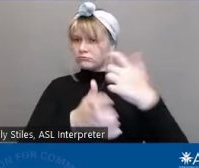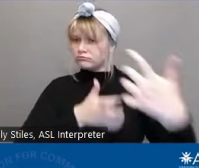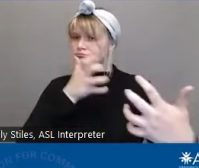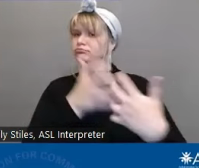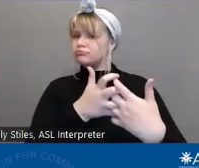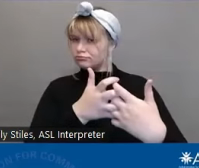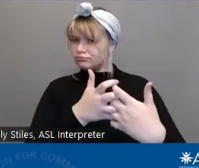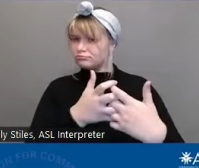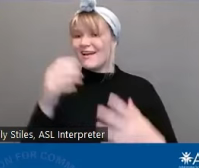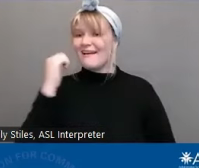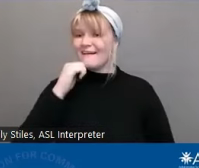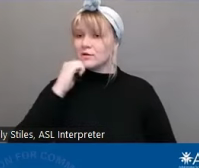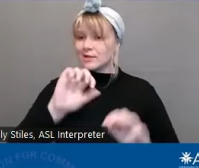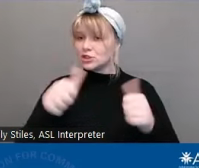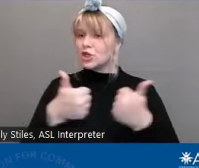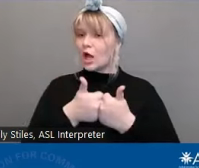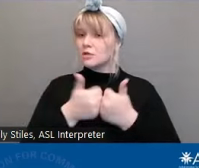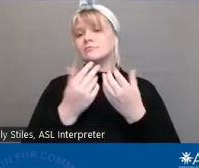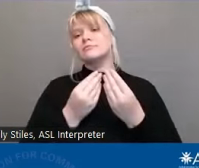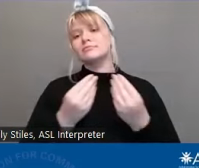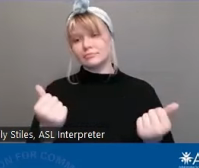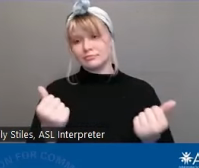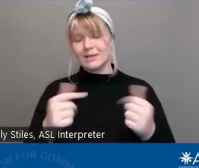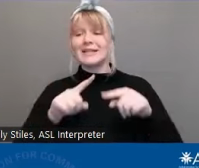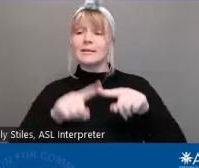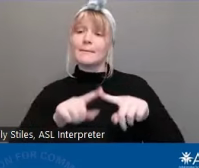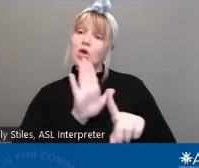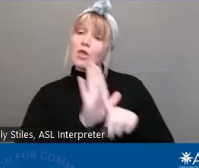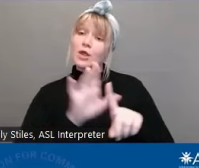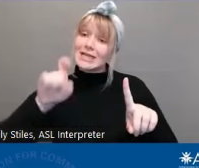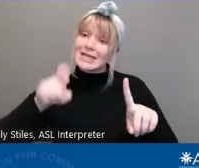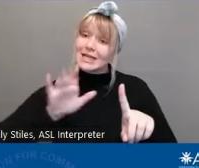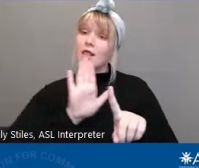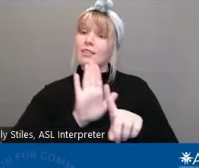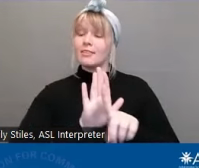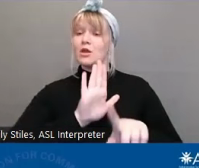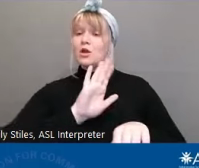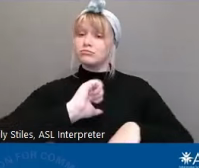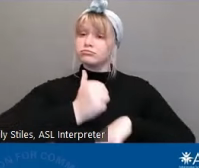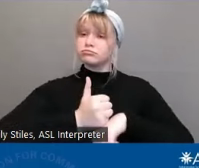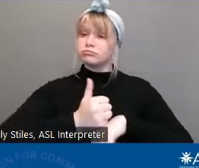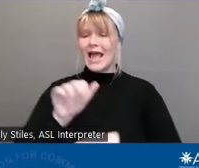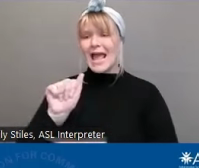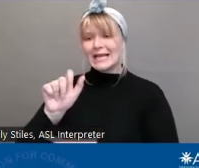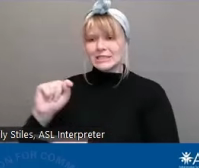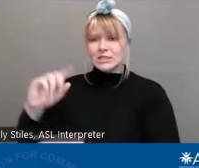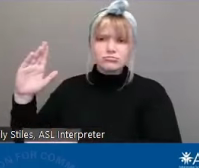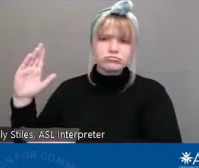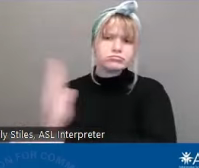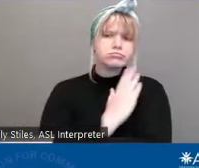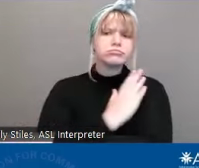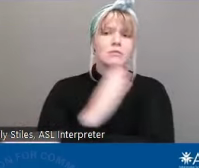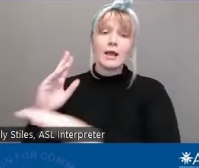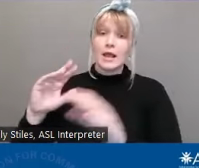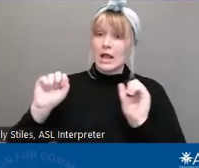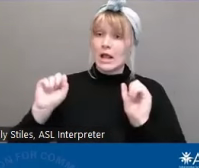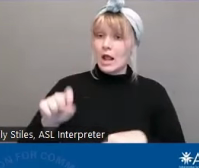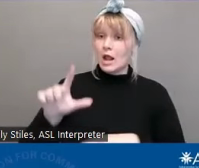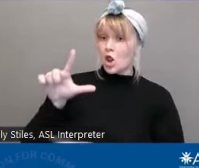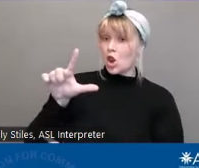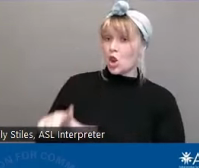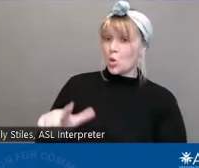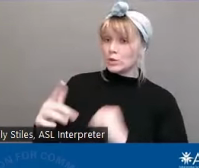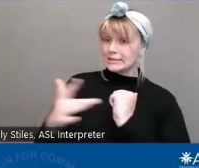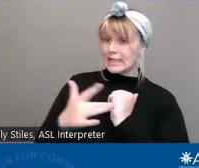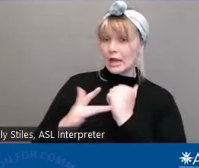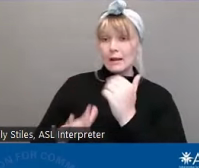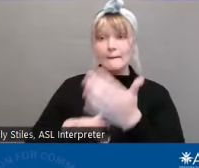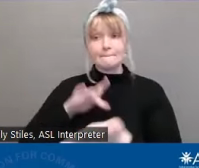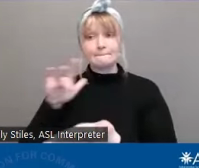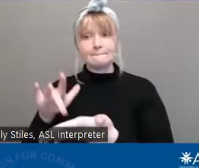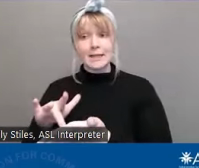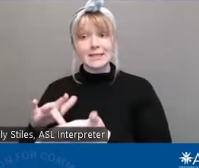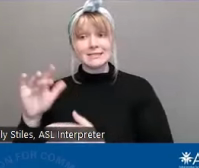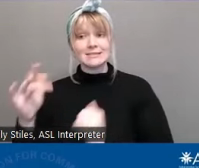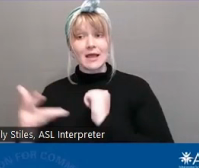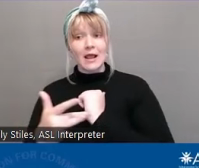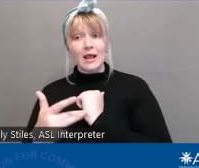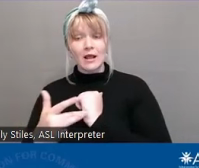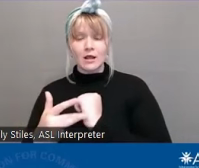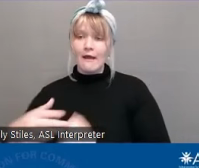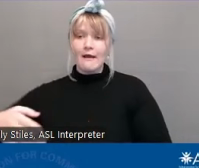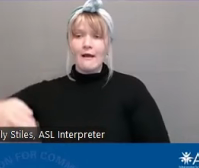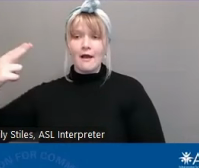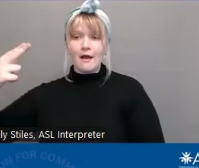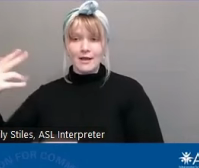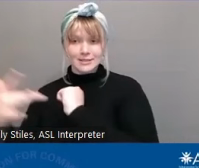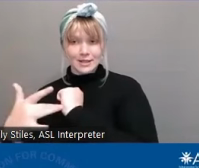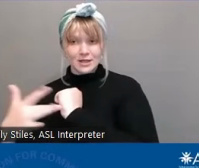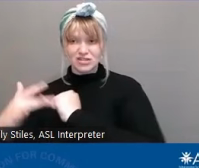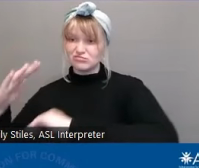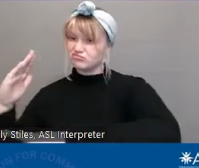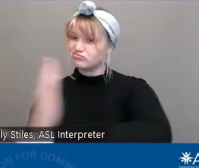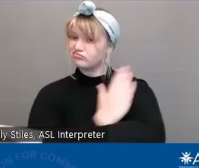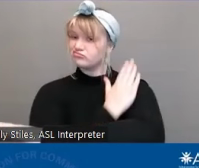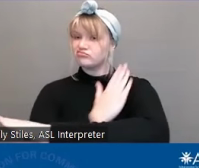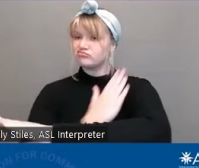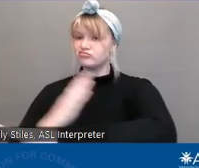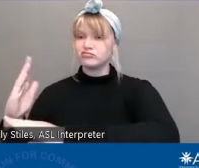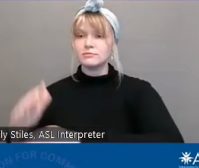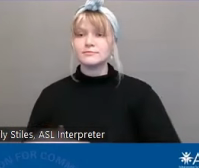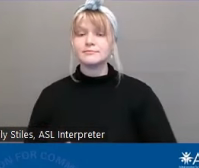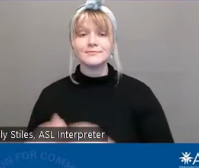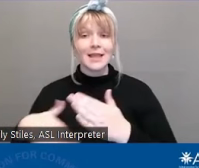Depending on need and implementation, AT ranges from no or low-tech to mid-tech and high-tech.